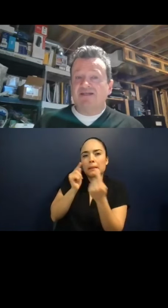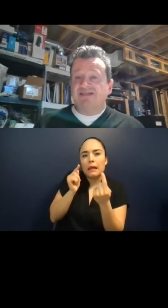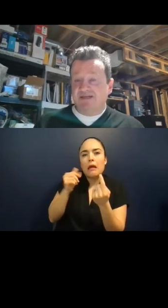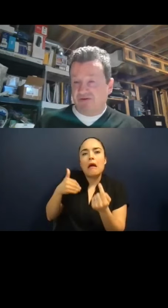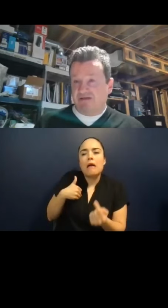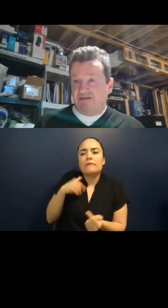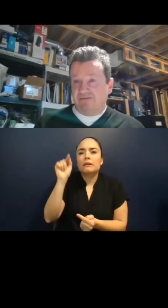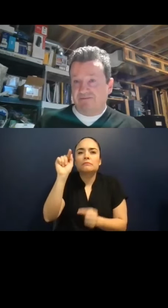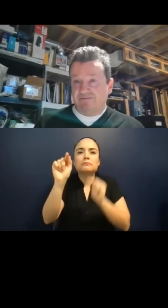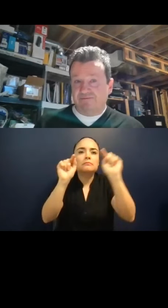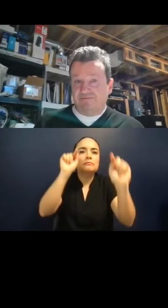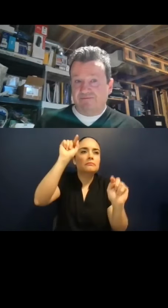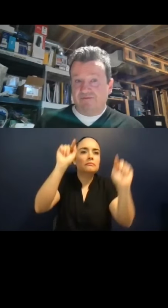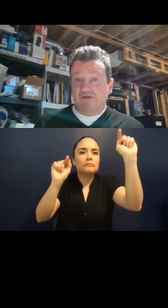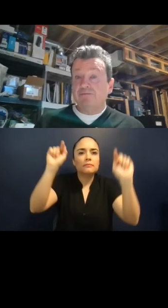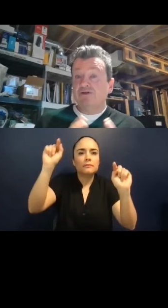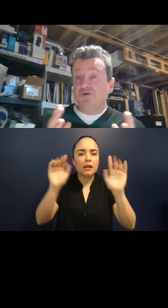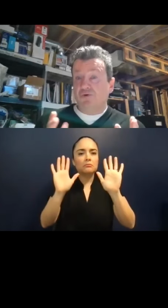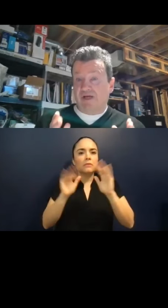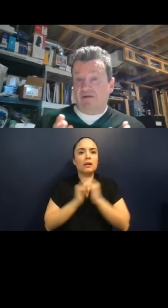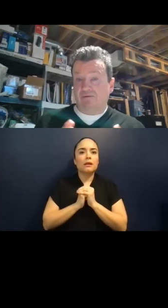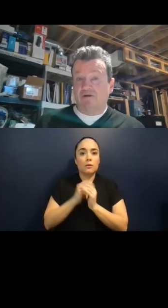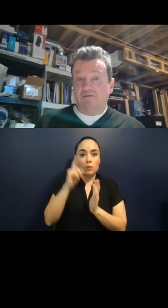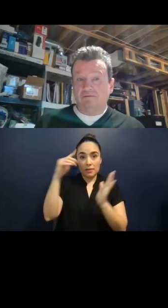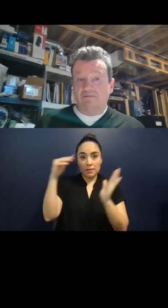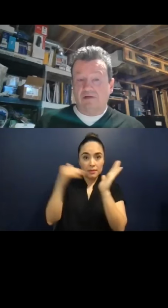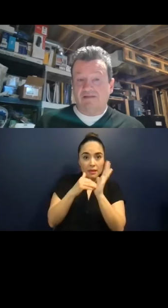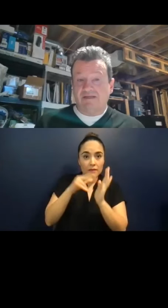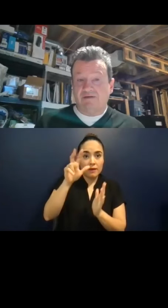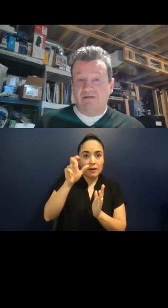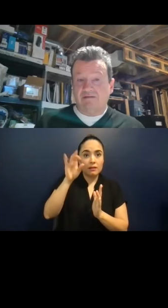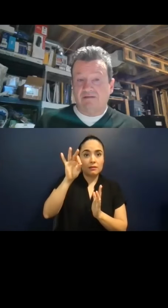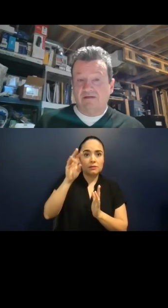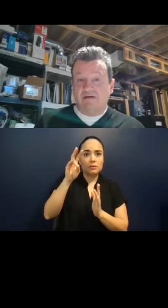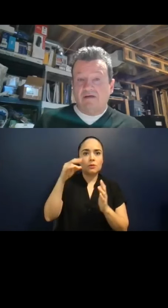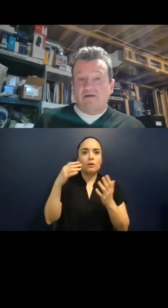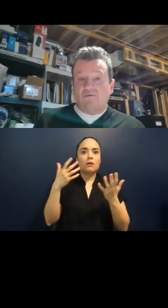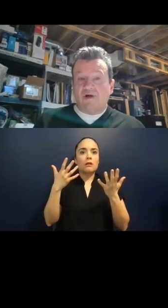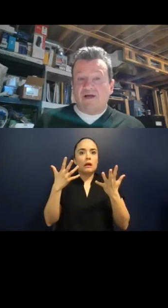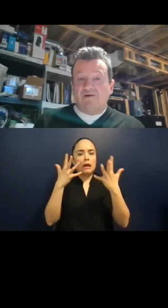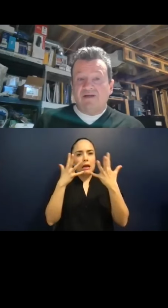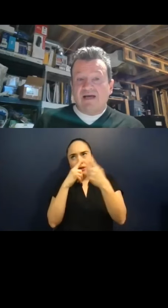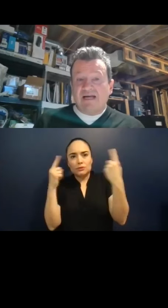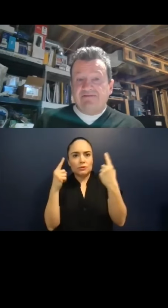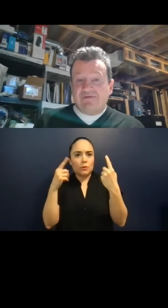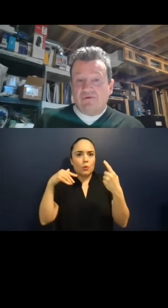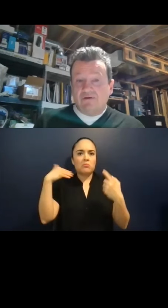as of February 26 so less than 1%